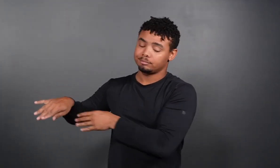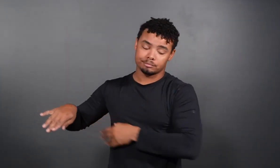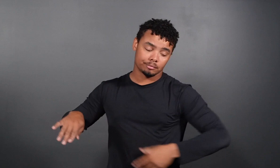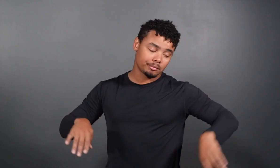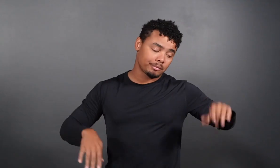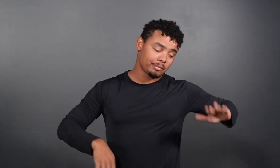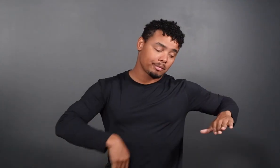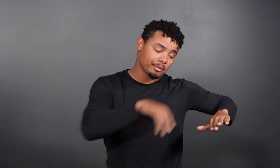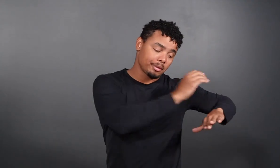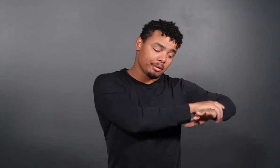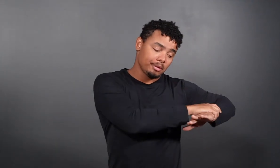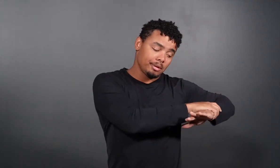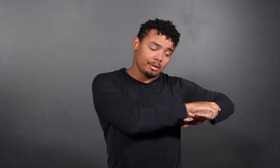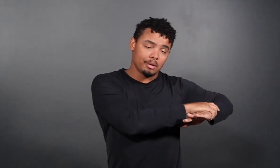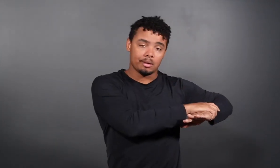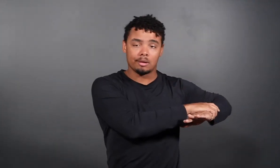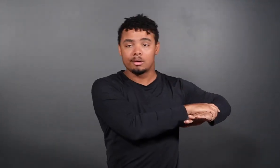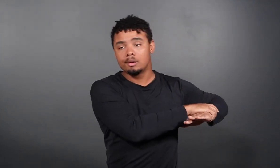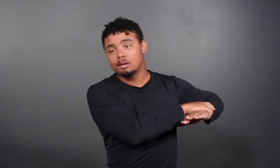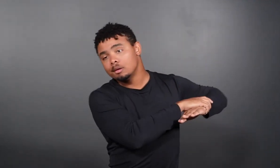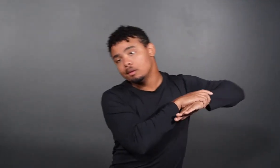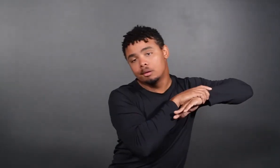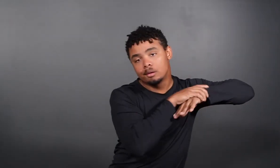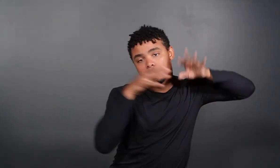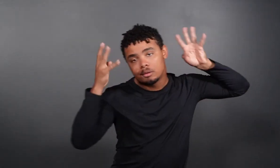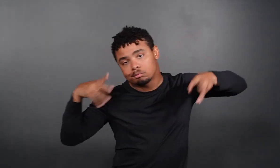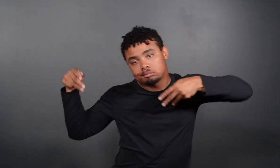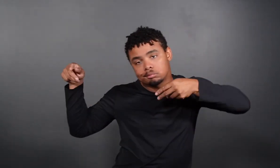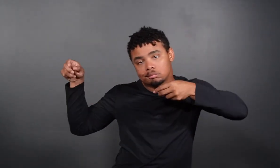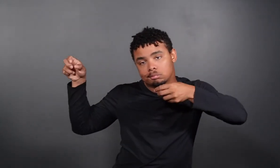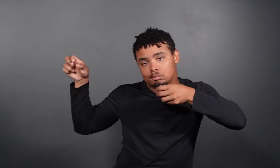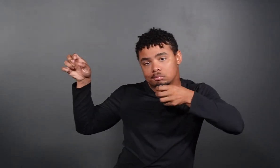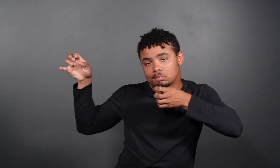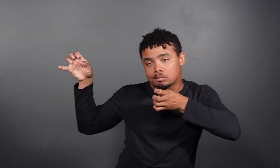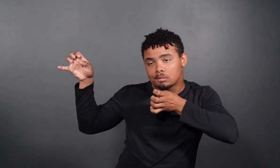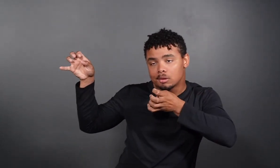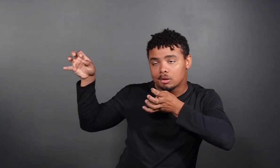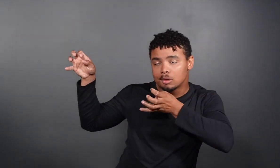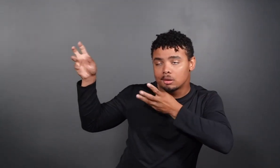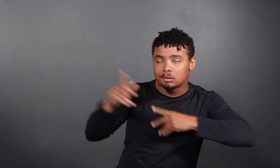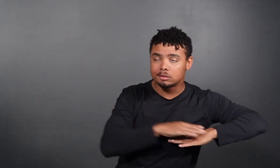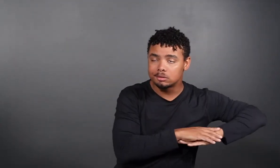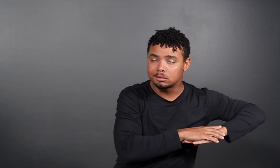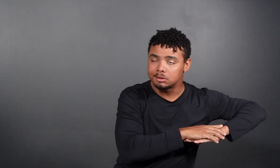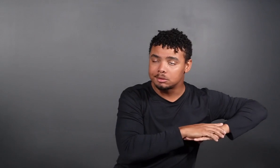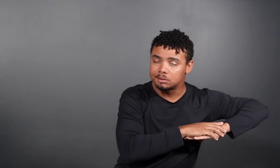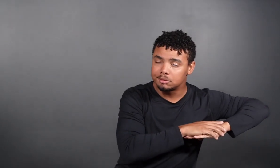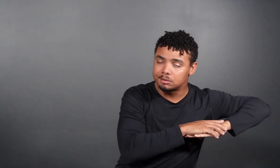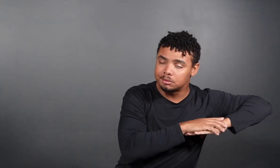first hands a'light and then her head hair billow she sinks to her pillow